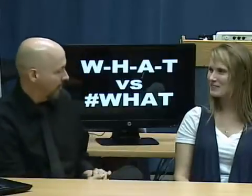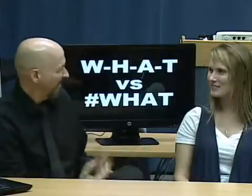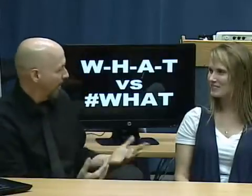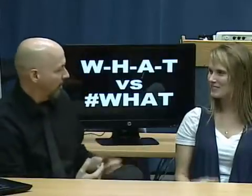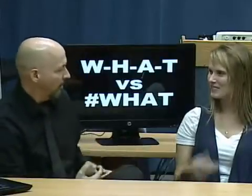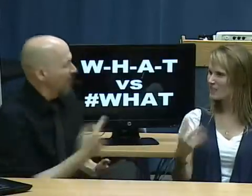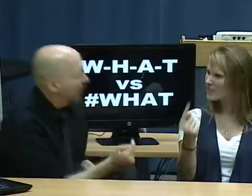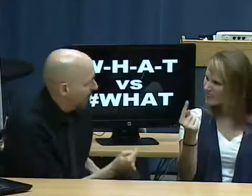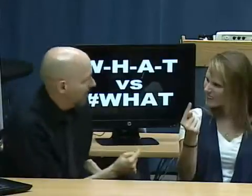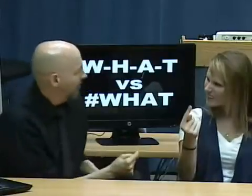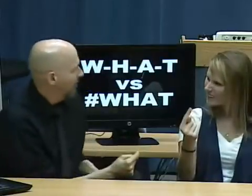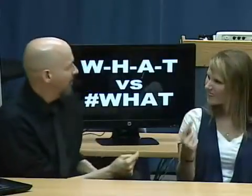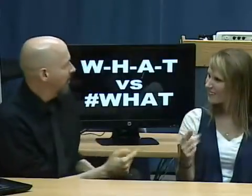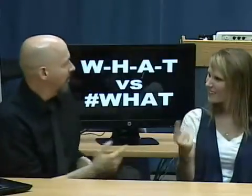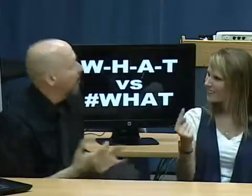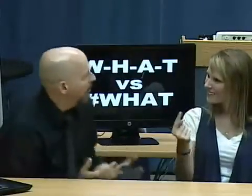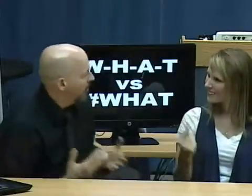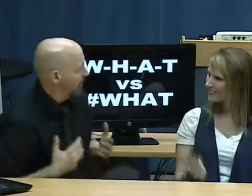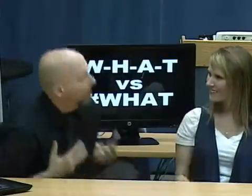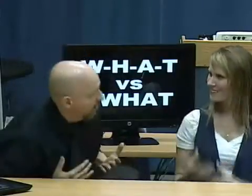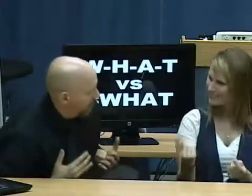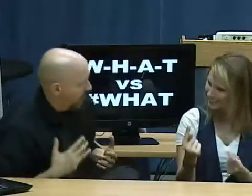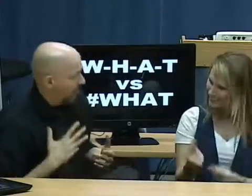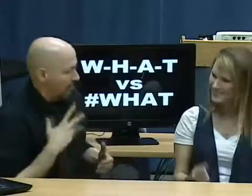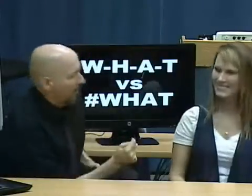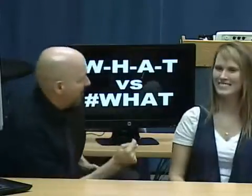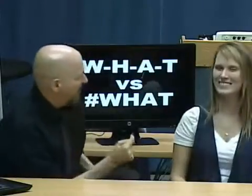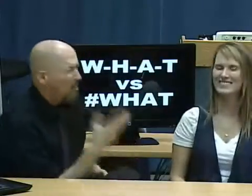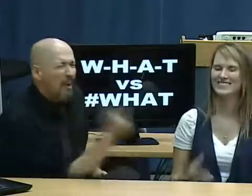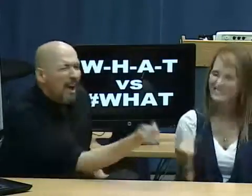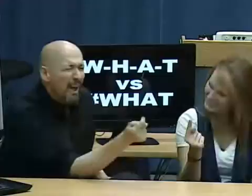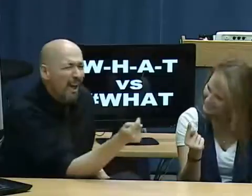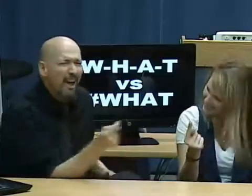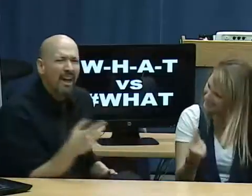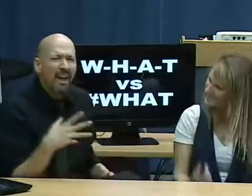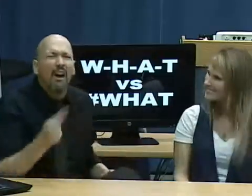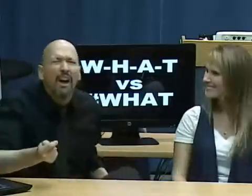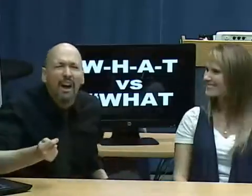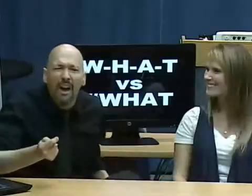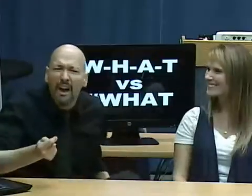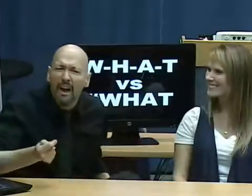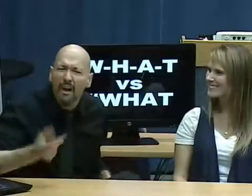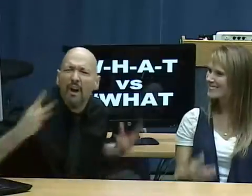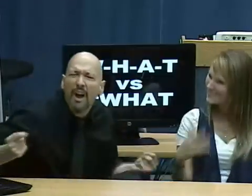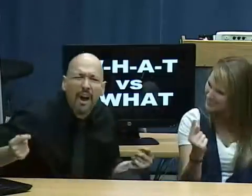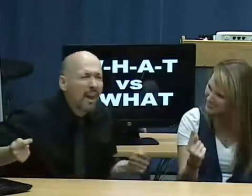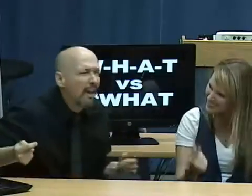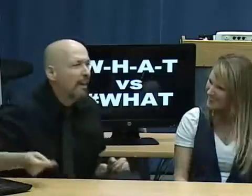Let's see it. #WHAT Body movement, too. #WHAT? #WHAT? #WHAT?